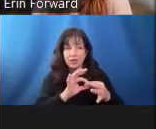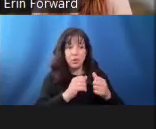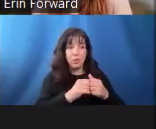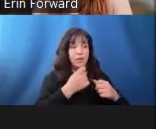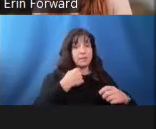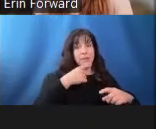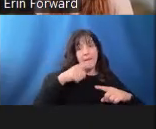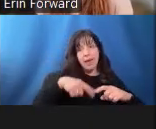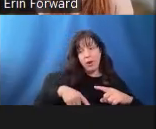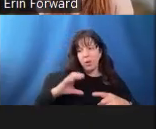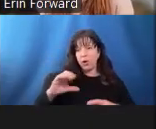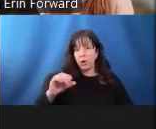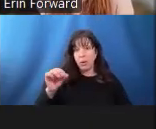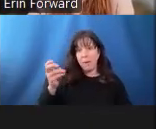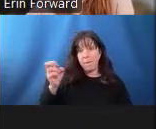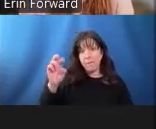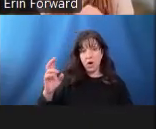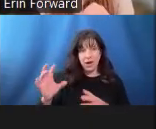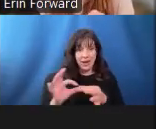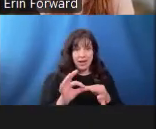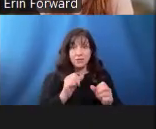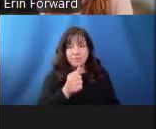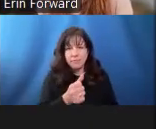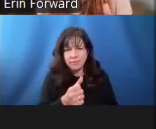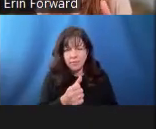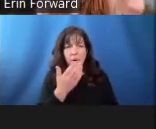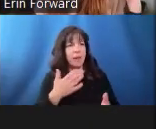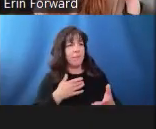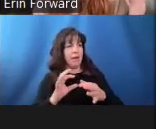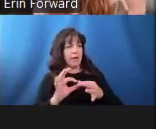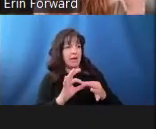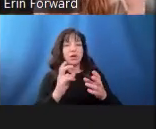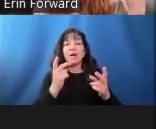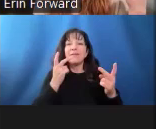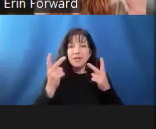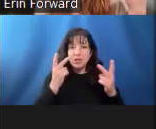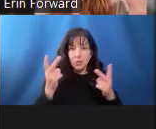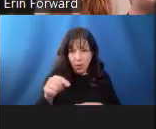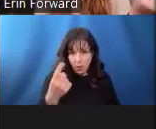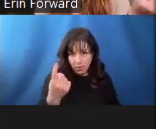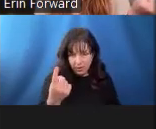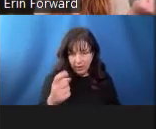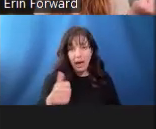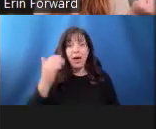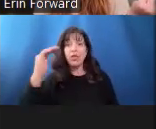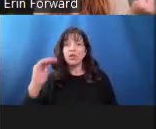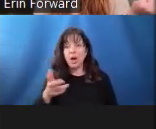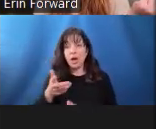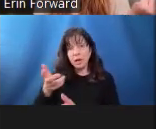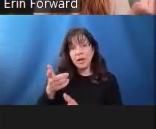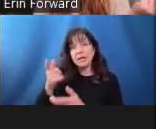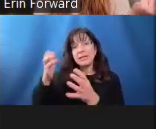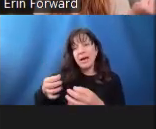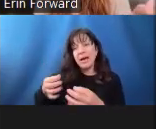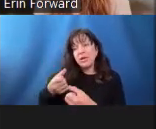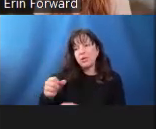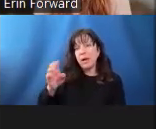a cucumber, and maybe my connection is visual. Another child I'm working with decided to try broccoli because mom was